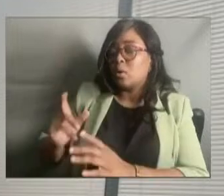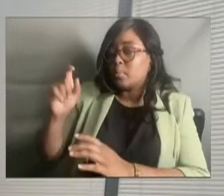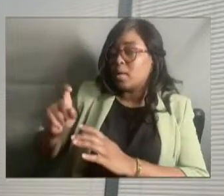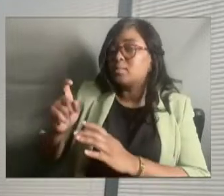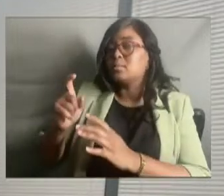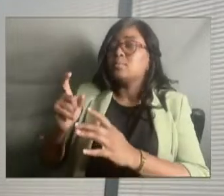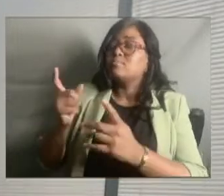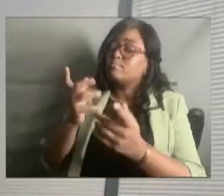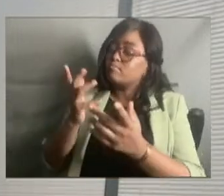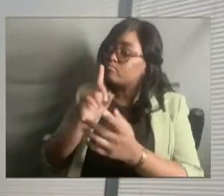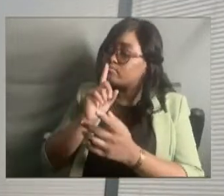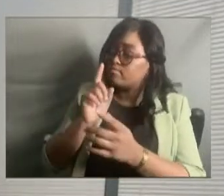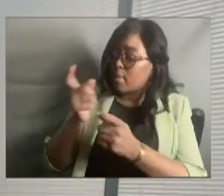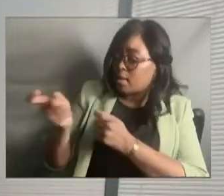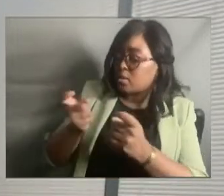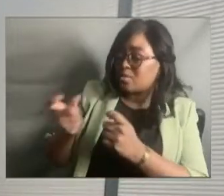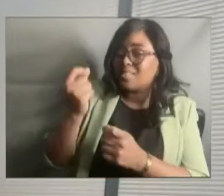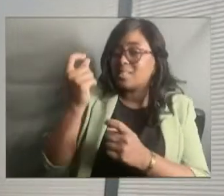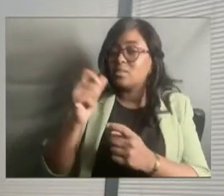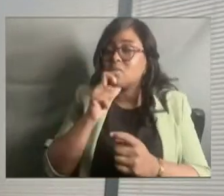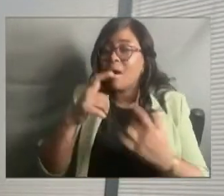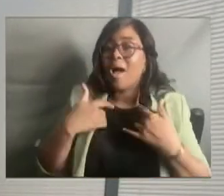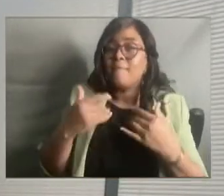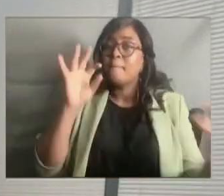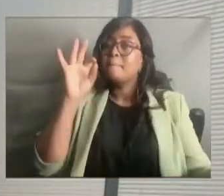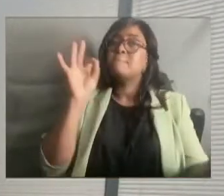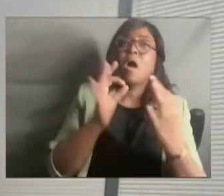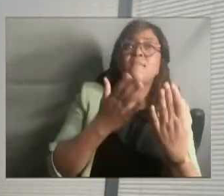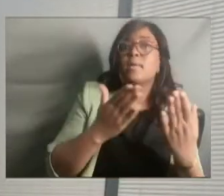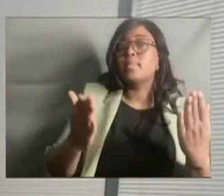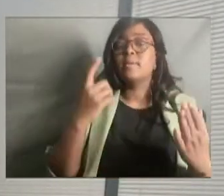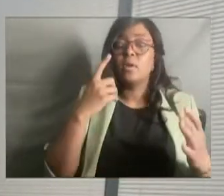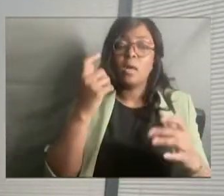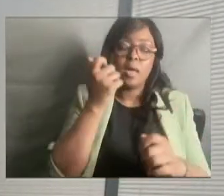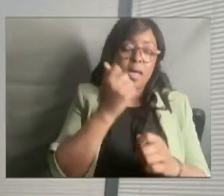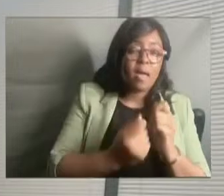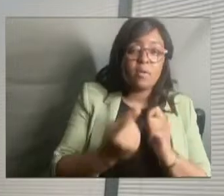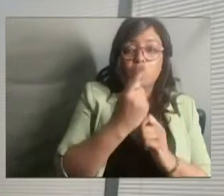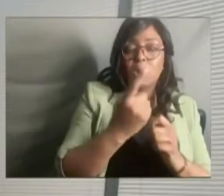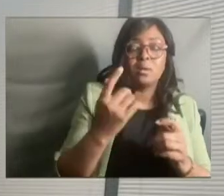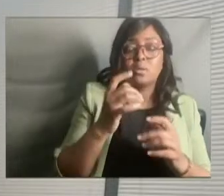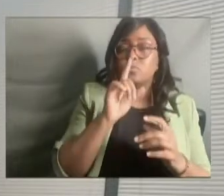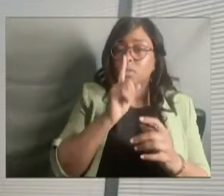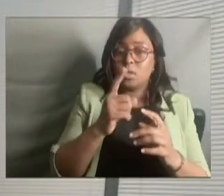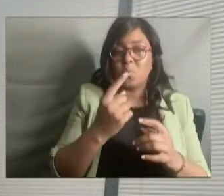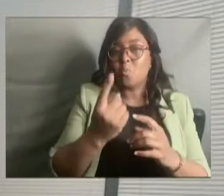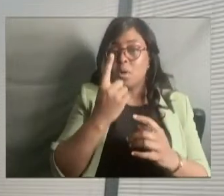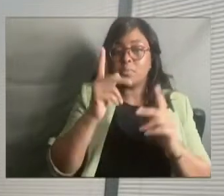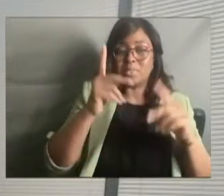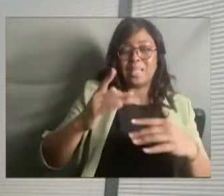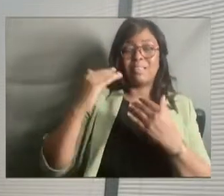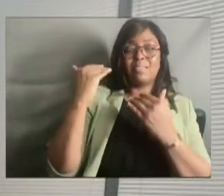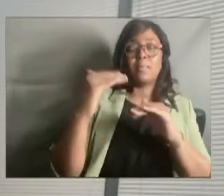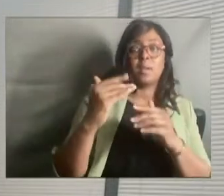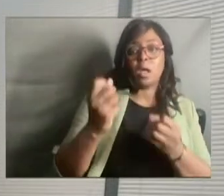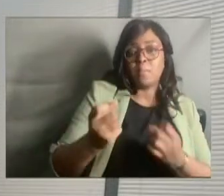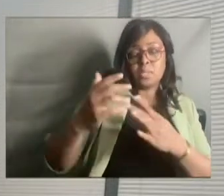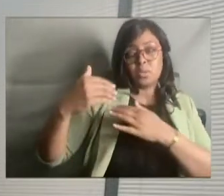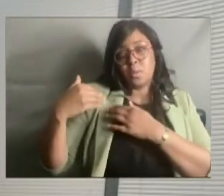having to manage. There's never a panacea for everything, and one person can only carry so